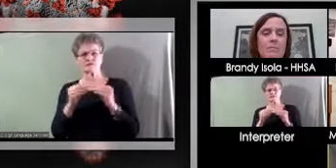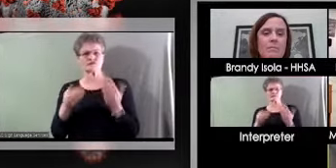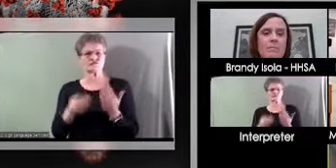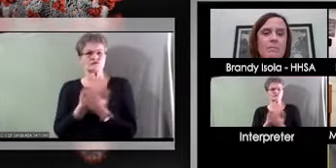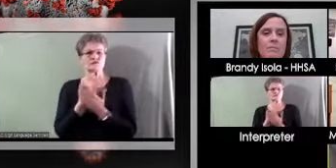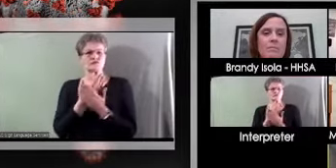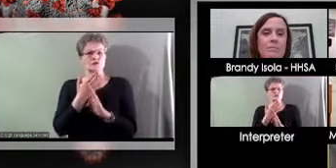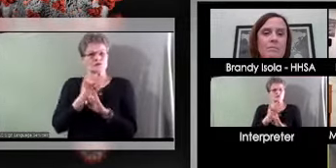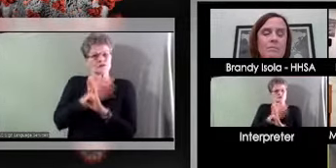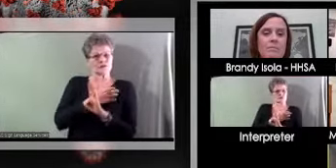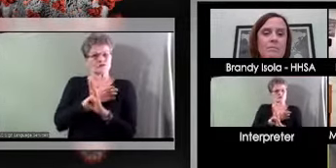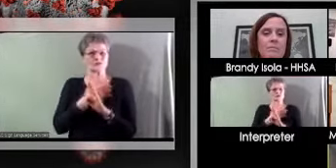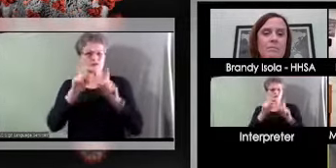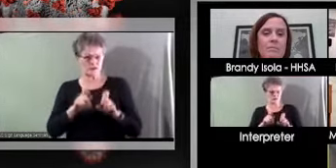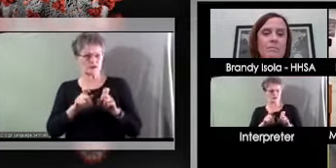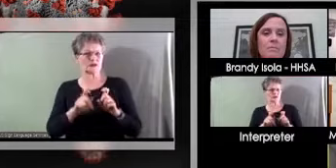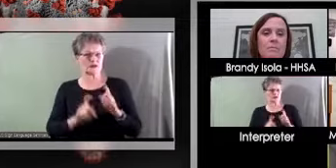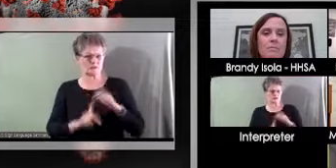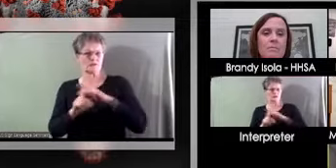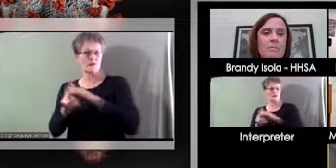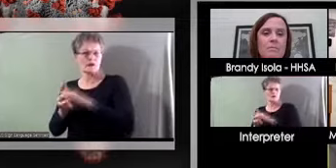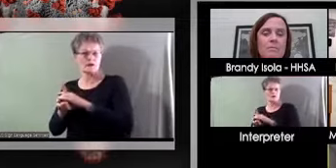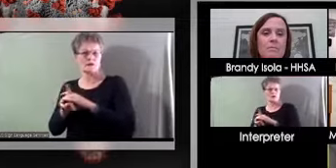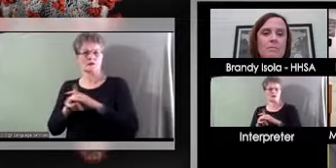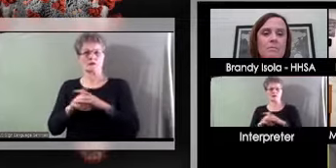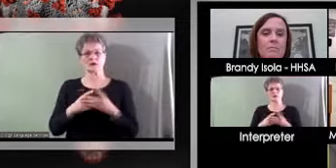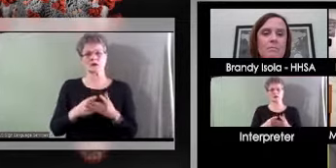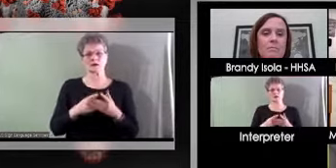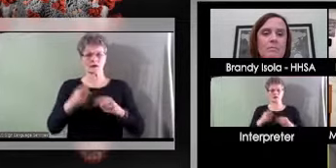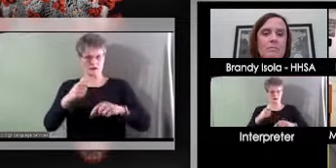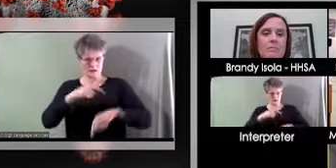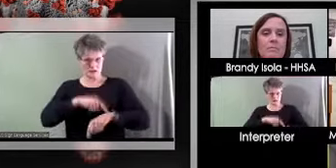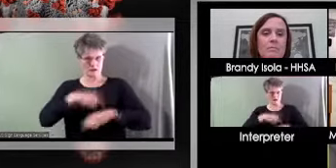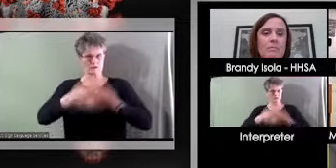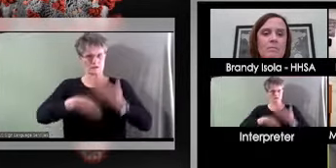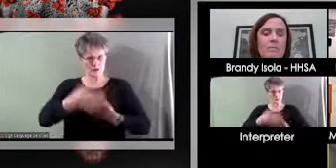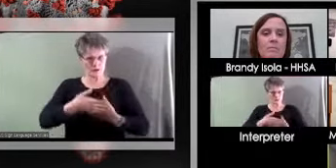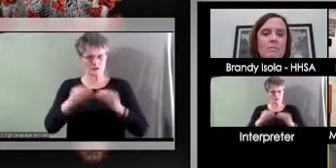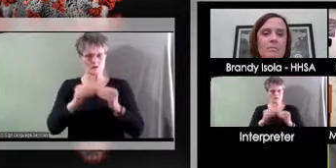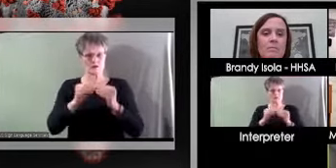as we have more transmission it'll give us an idea about our level of community immunity